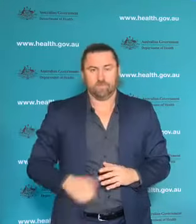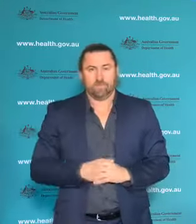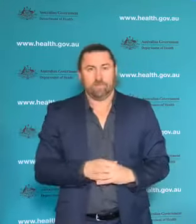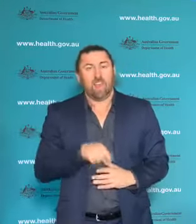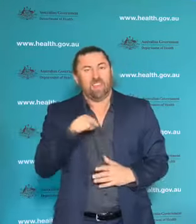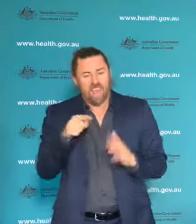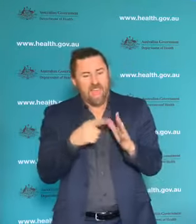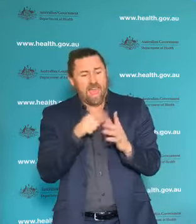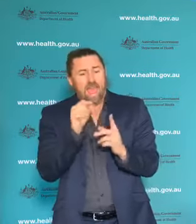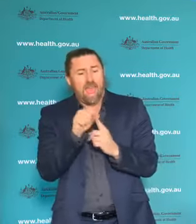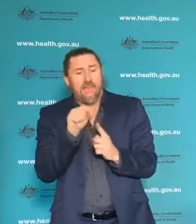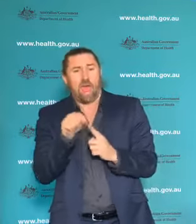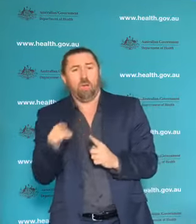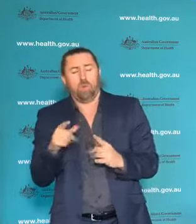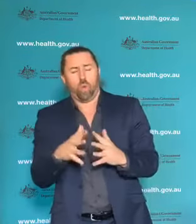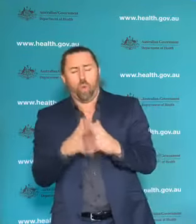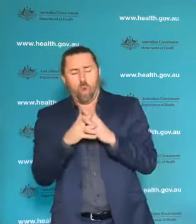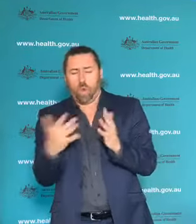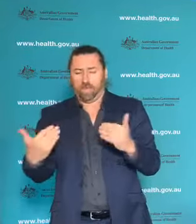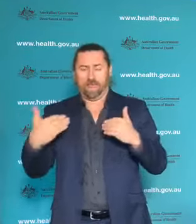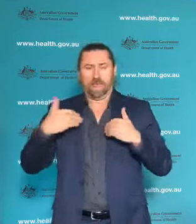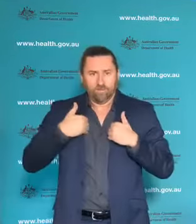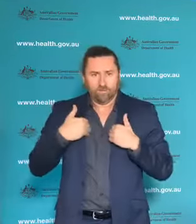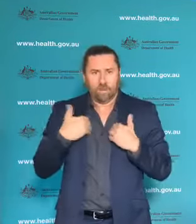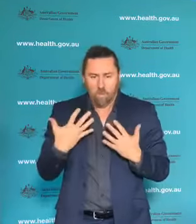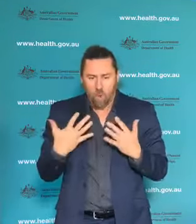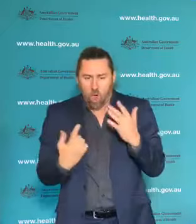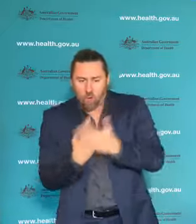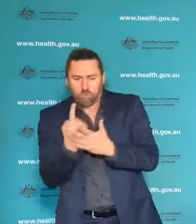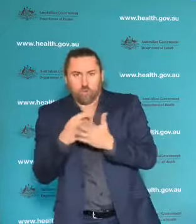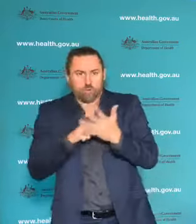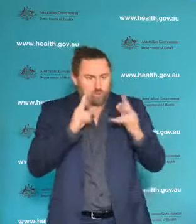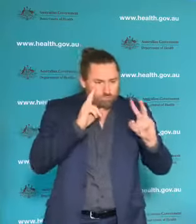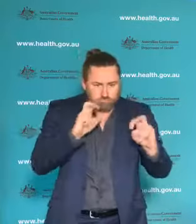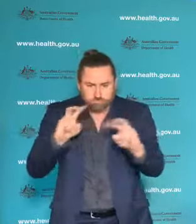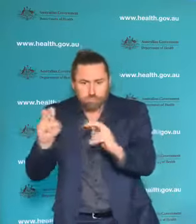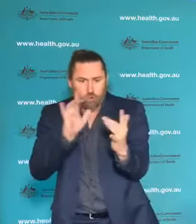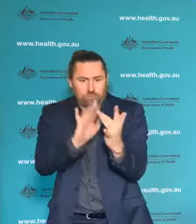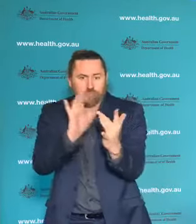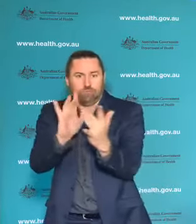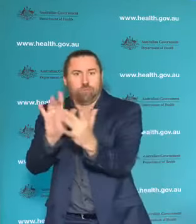which is being used to protect us all. It may assist in alerting